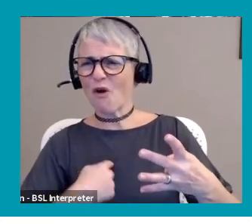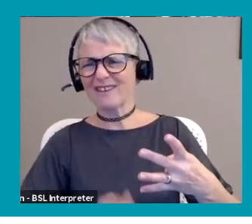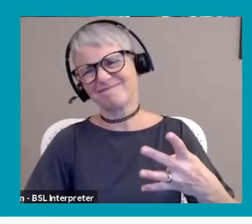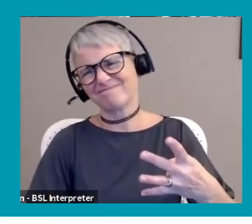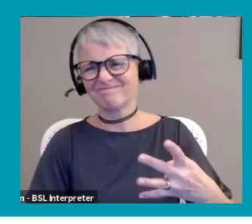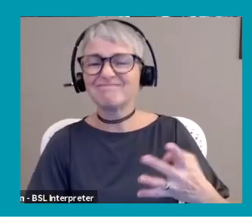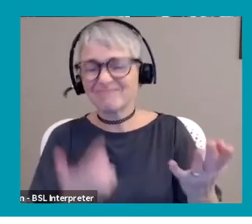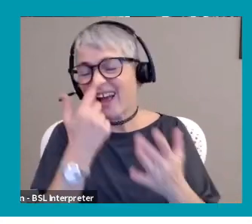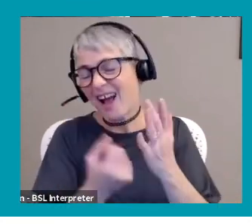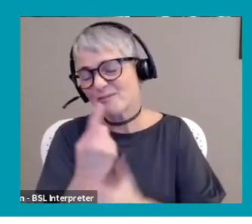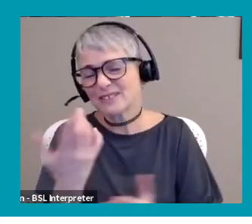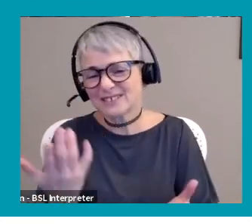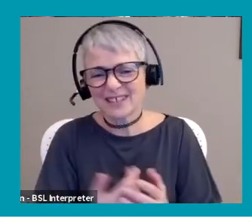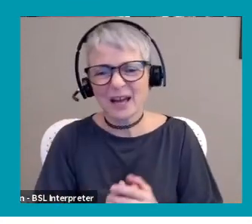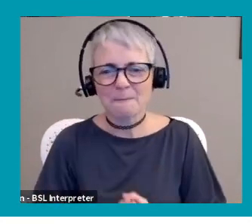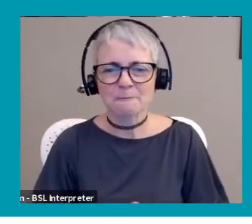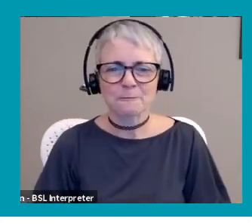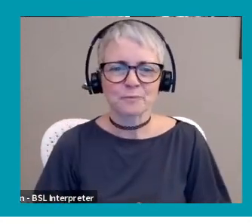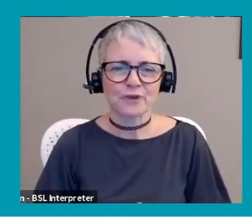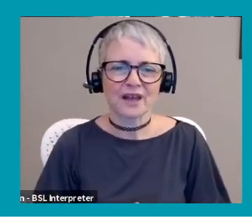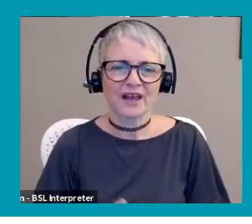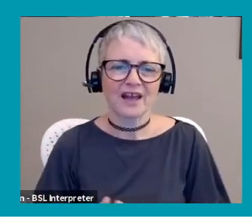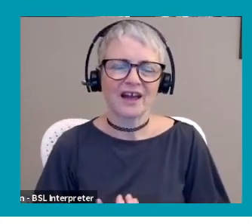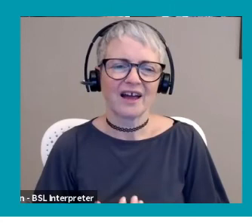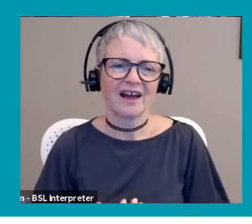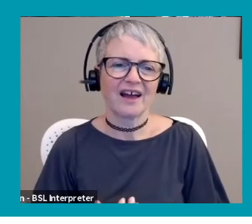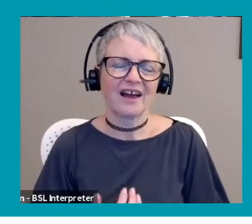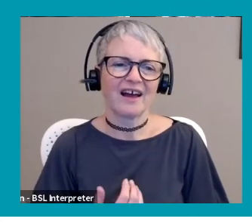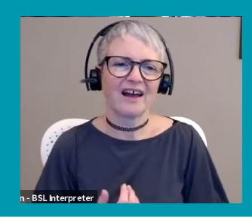So looking at the context and the big picture and knowing that that